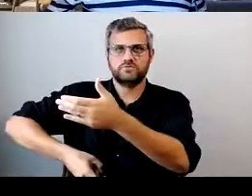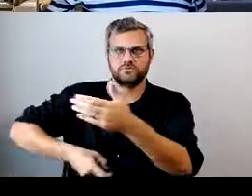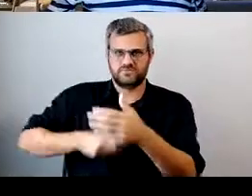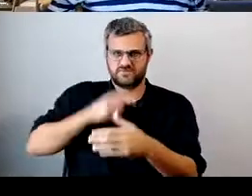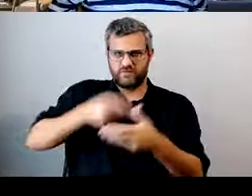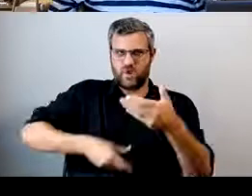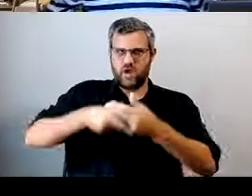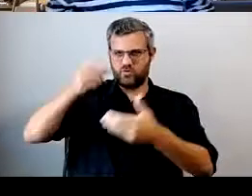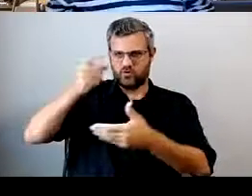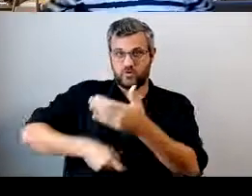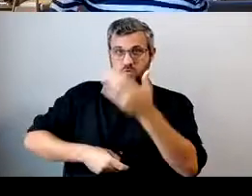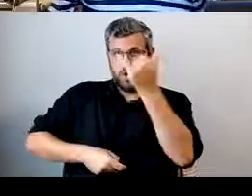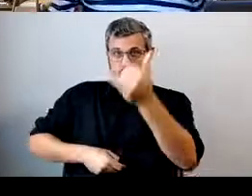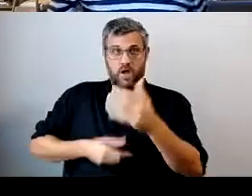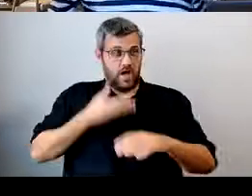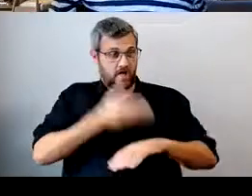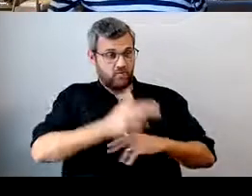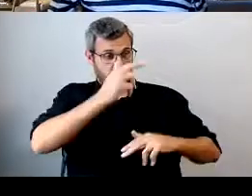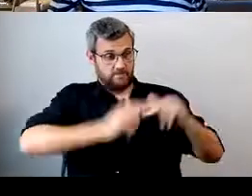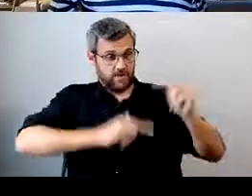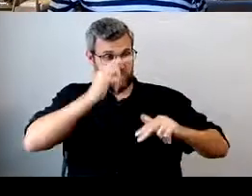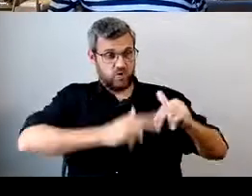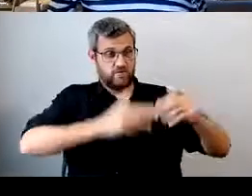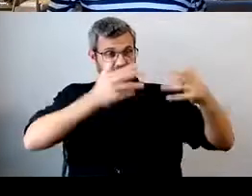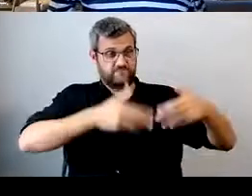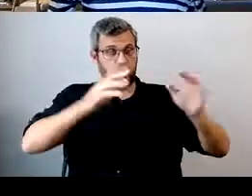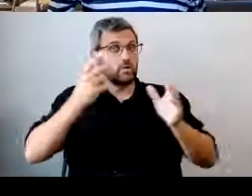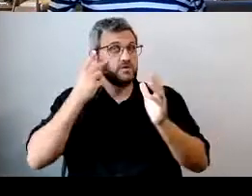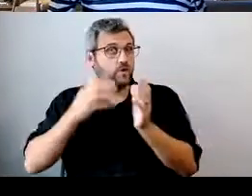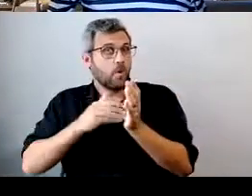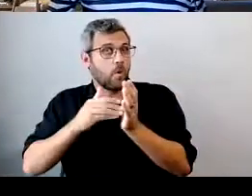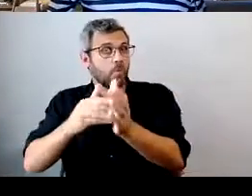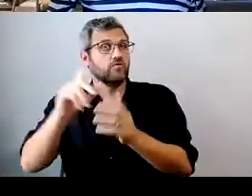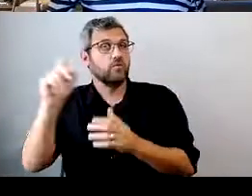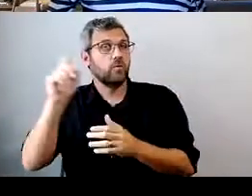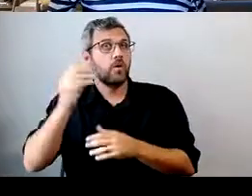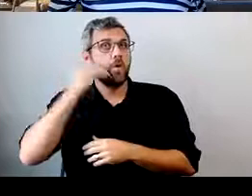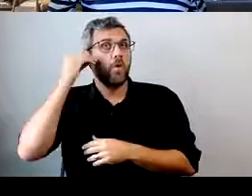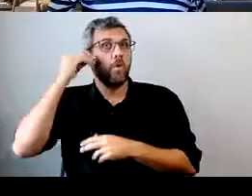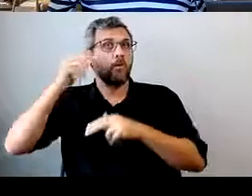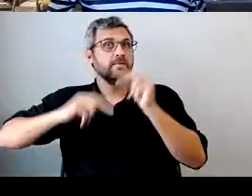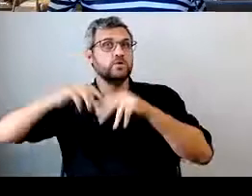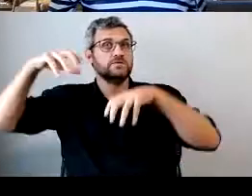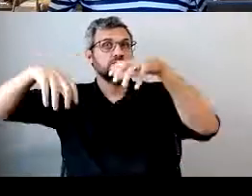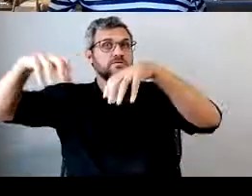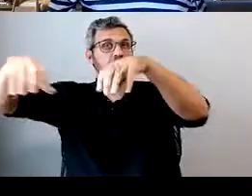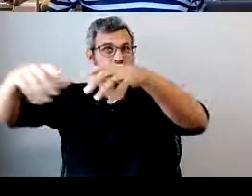in after you built something specifically. And we see this a lot in residential building where people in their fifties